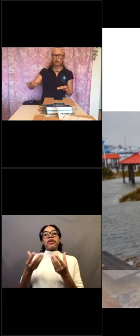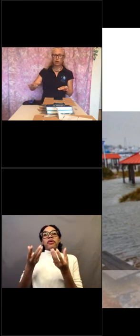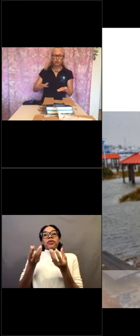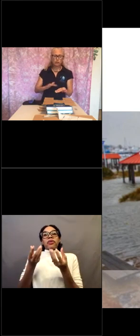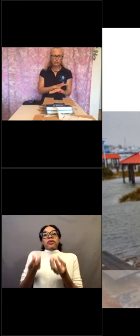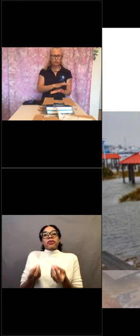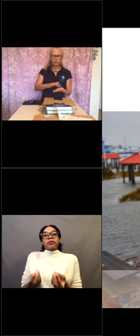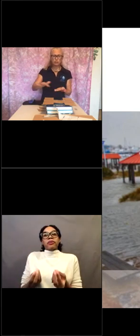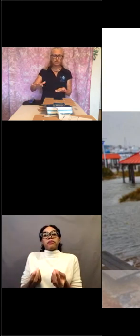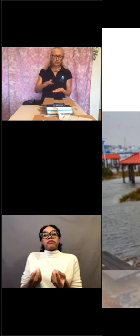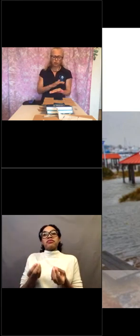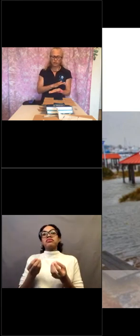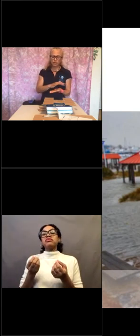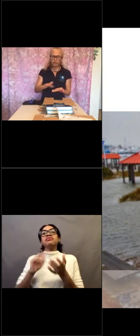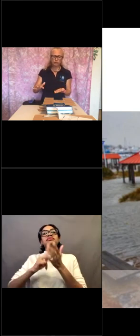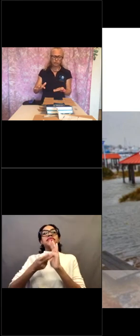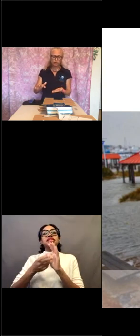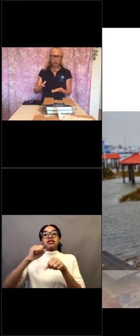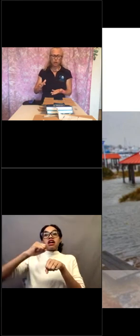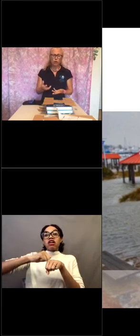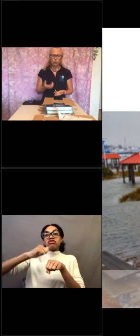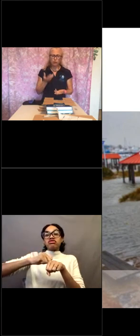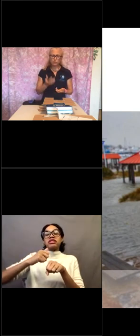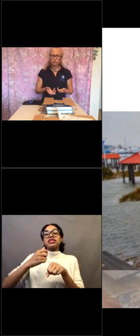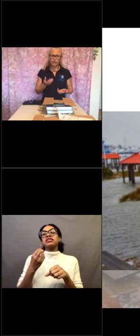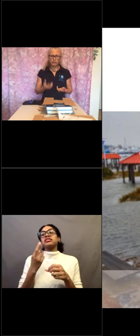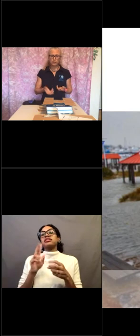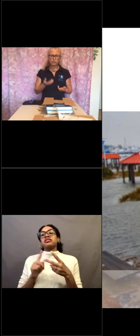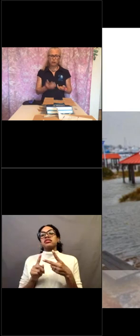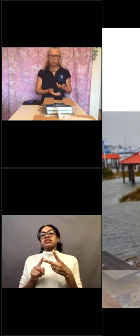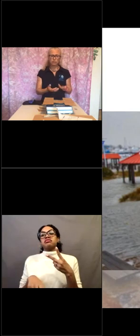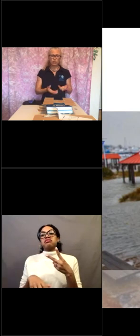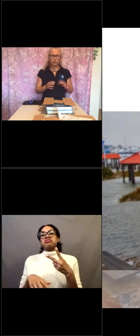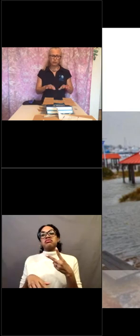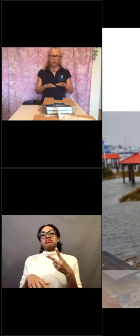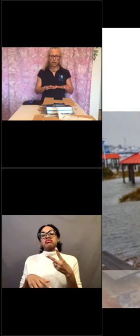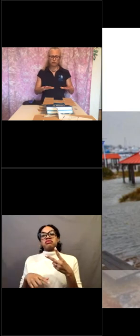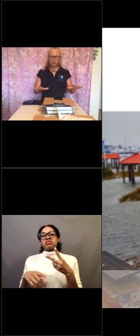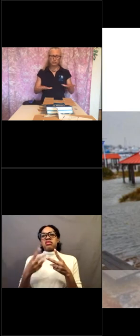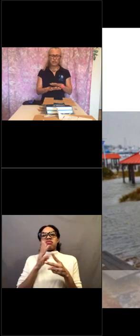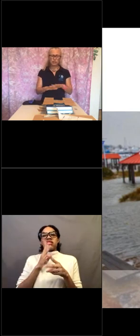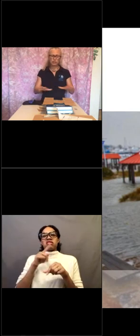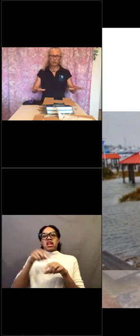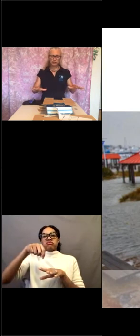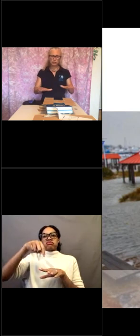of concrete or something that water can't go through or if it's rained a lot before and the ground is saturated.